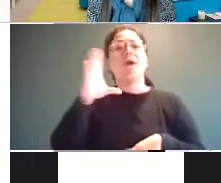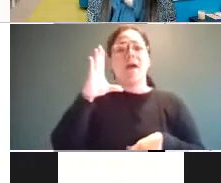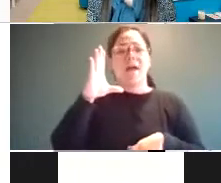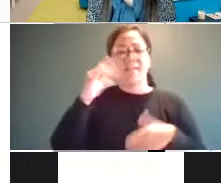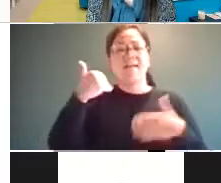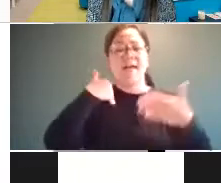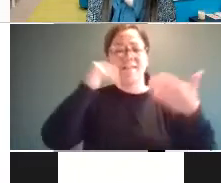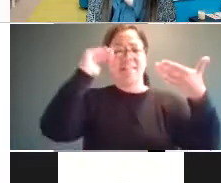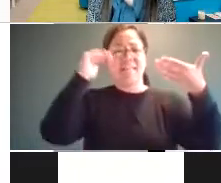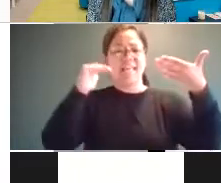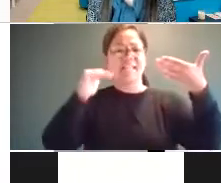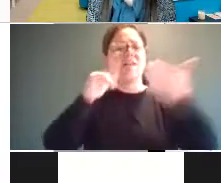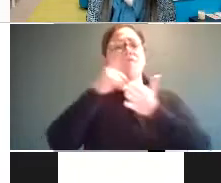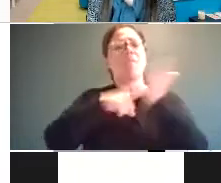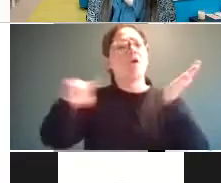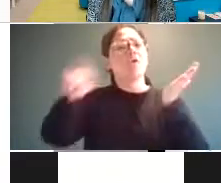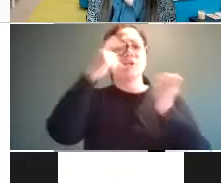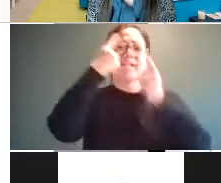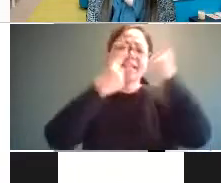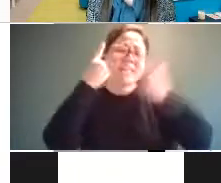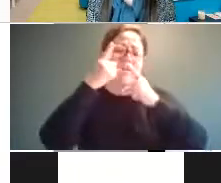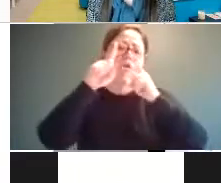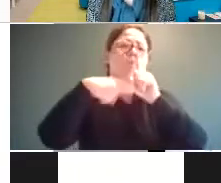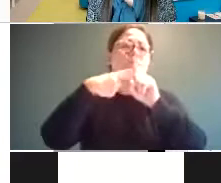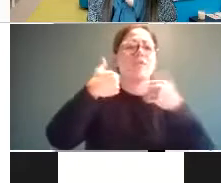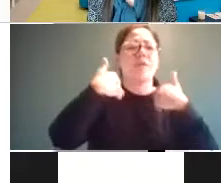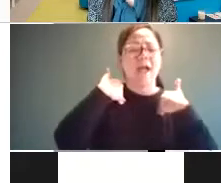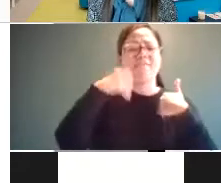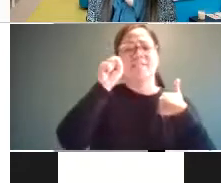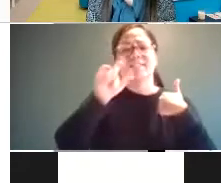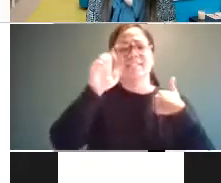when designing and implementing a brand style guide for translation.